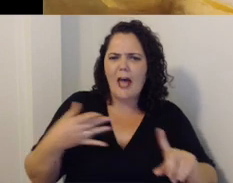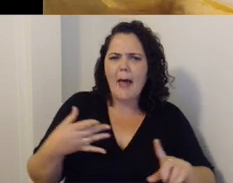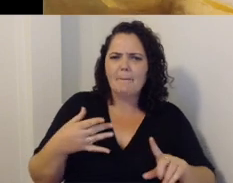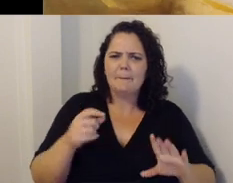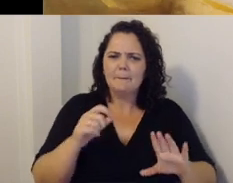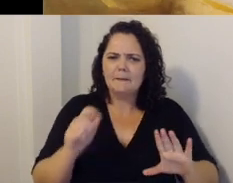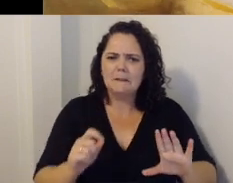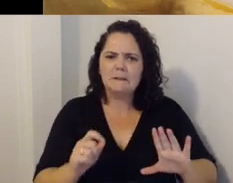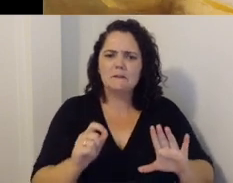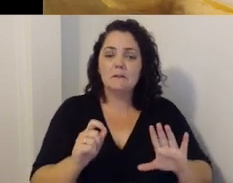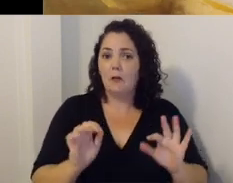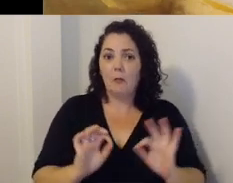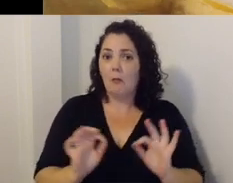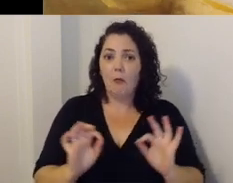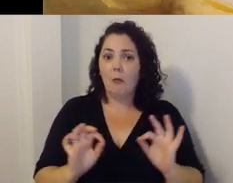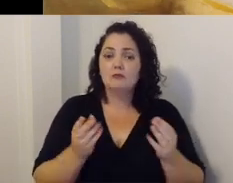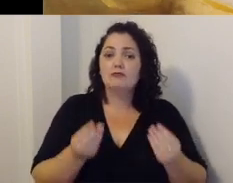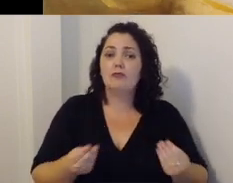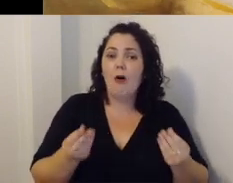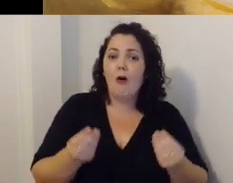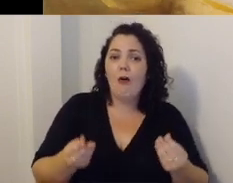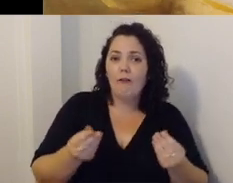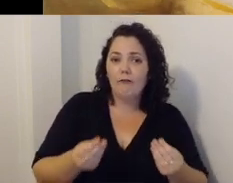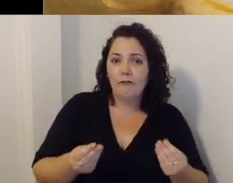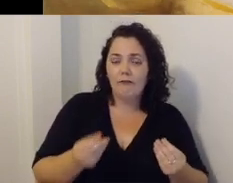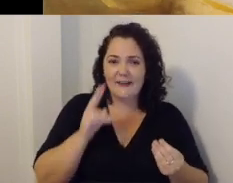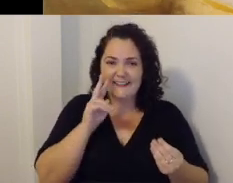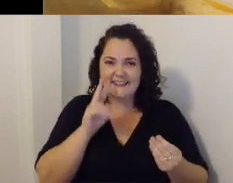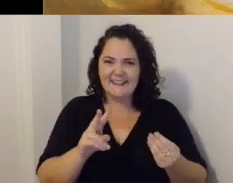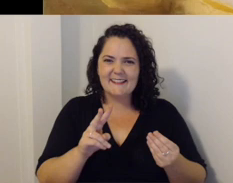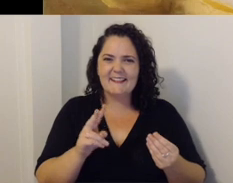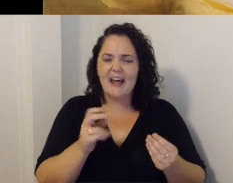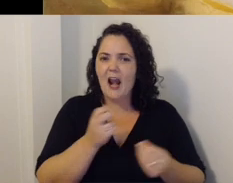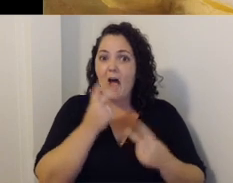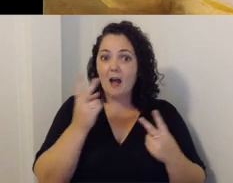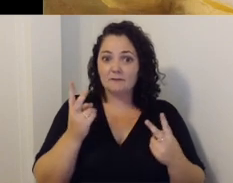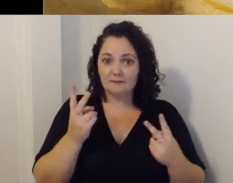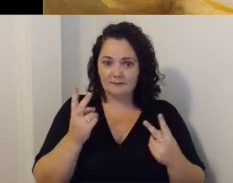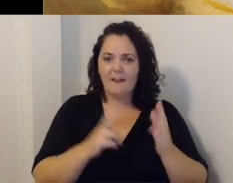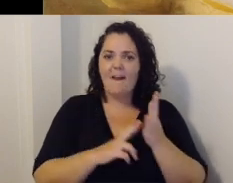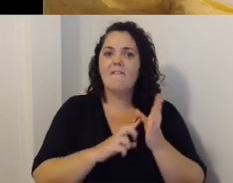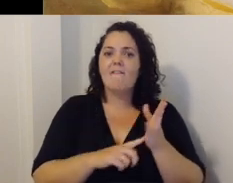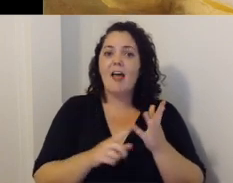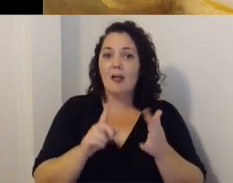edges, you get these soft transitions of light and value and color and I'm going to show you a method